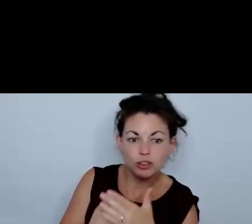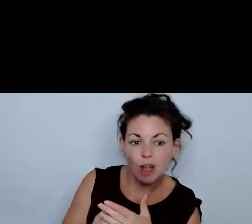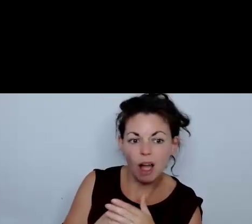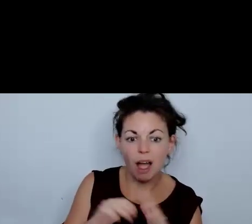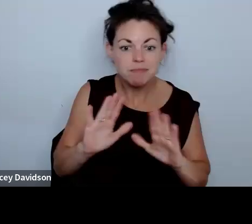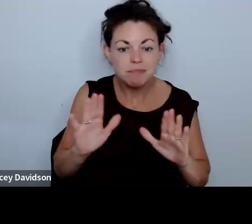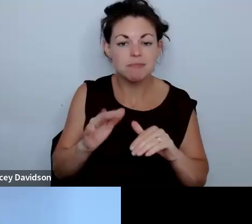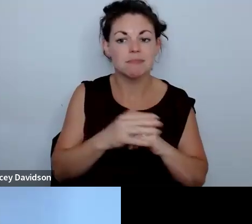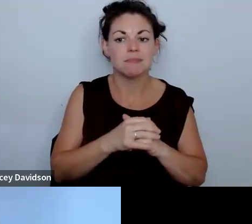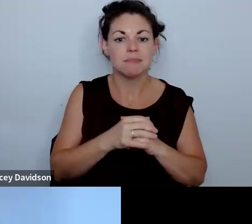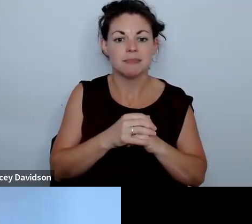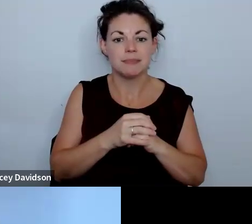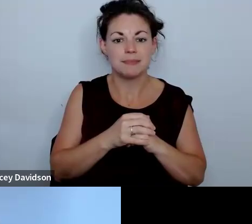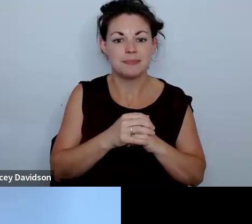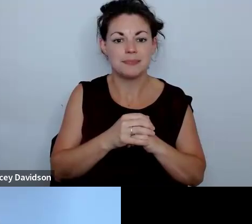currently working on or that I'm currently interested in."